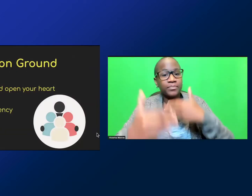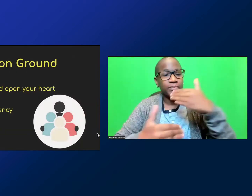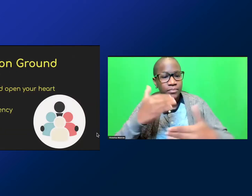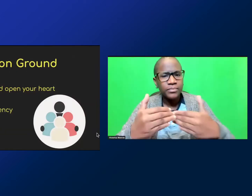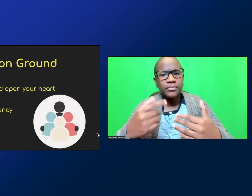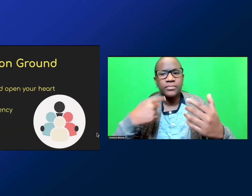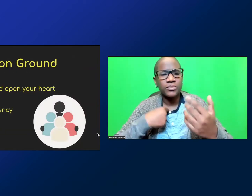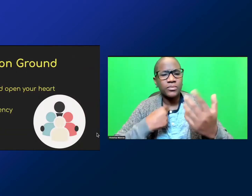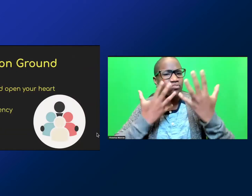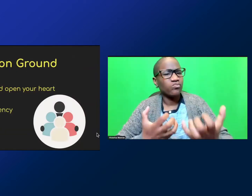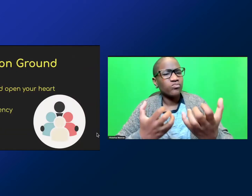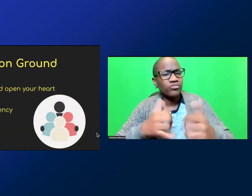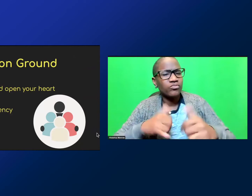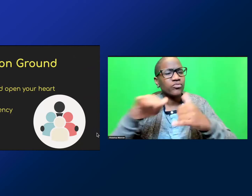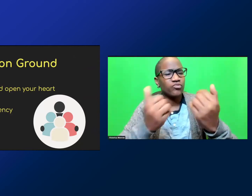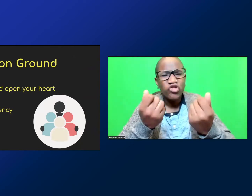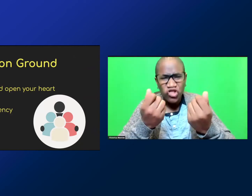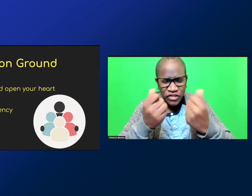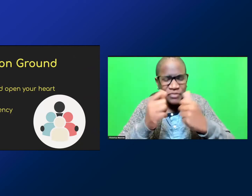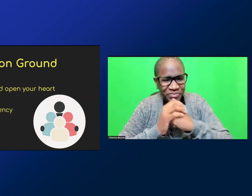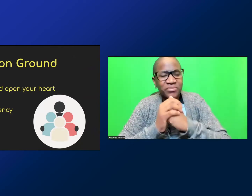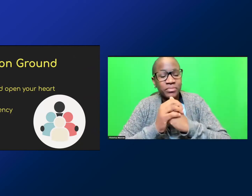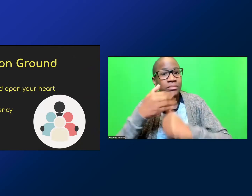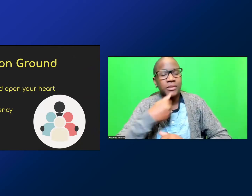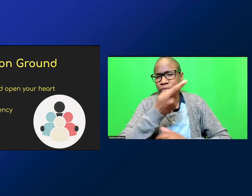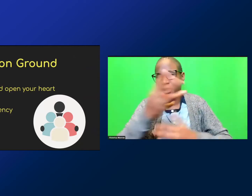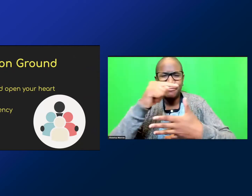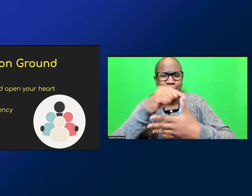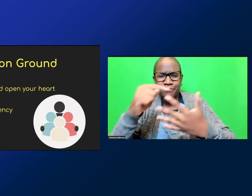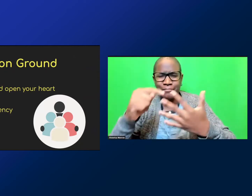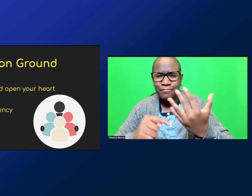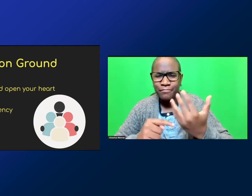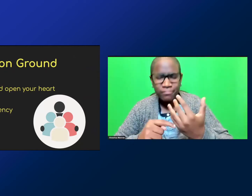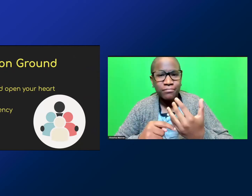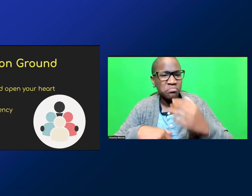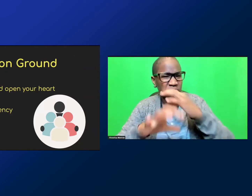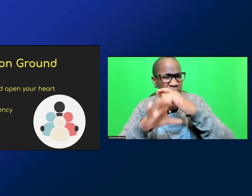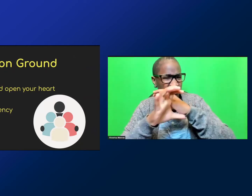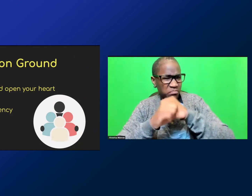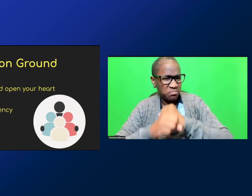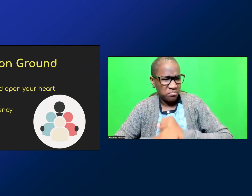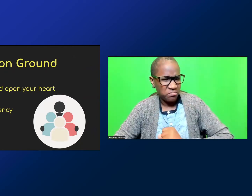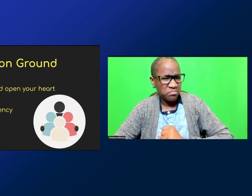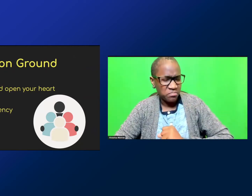before i begin i want to go over some housekeeping to make sure that we have common ground you can see i've listed several out here on the slide